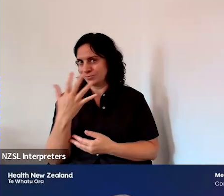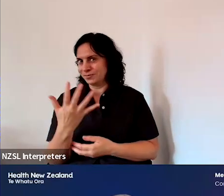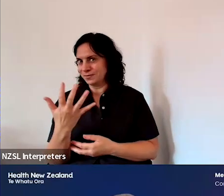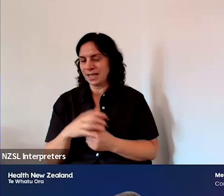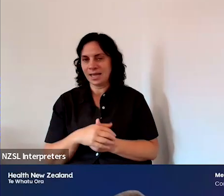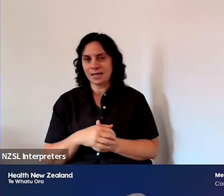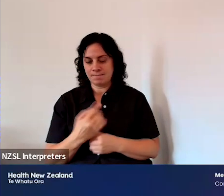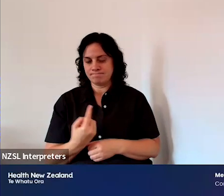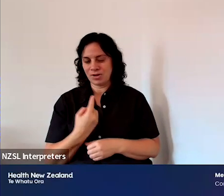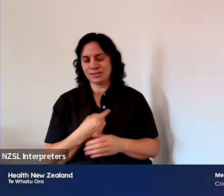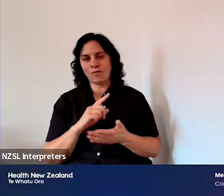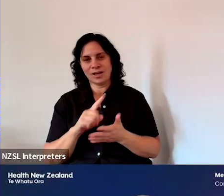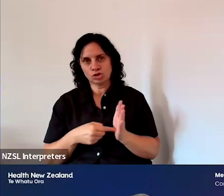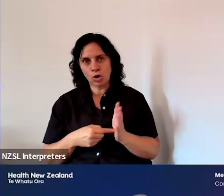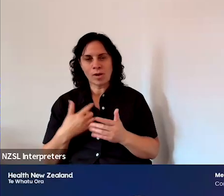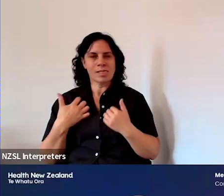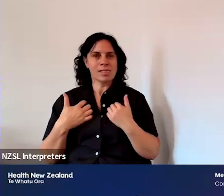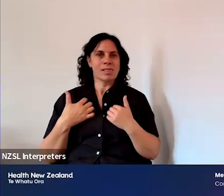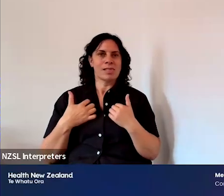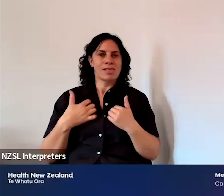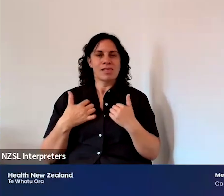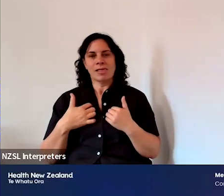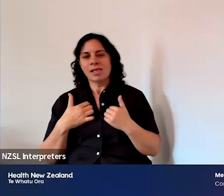eagerly anticipated because as many people on the panel,